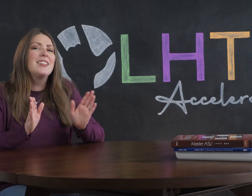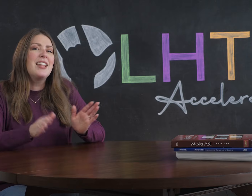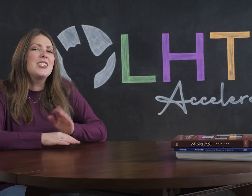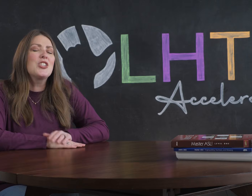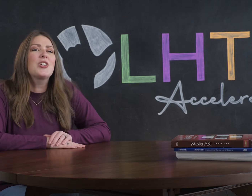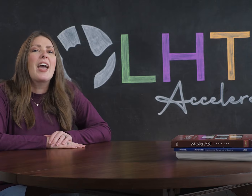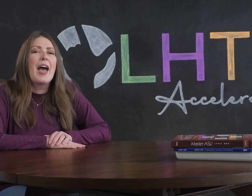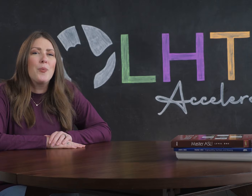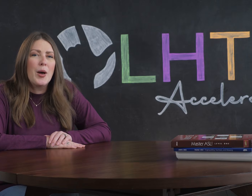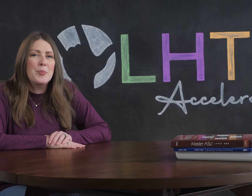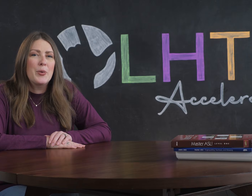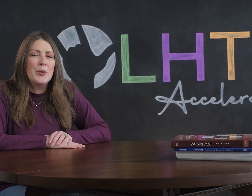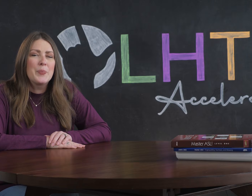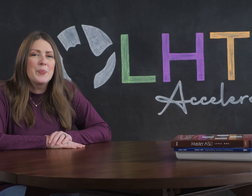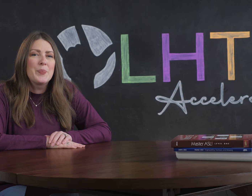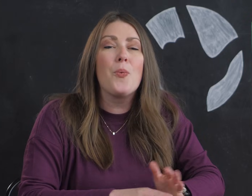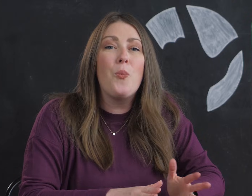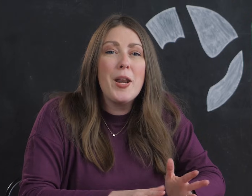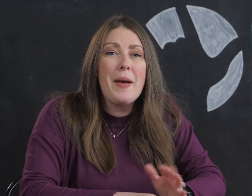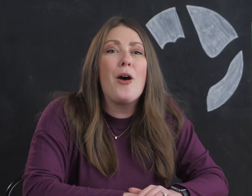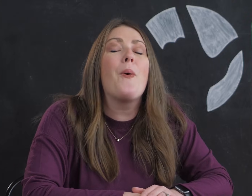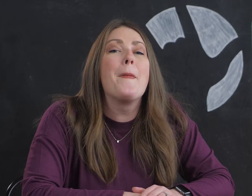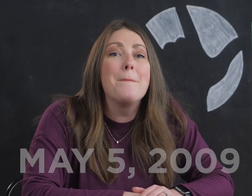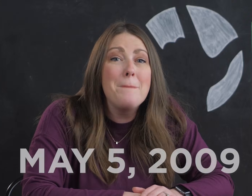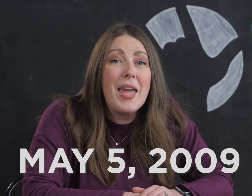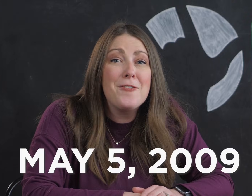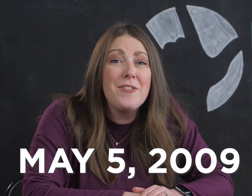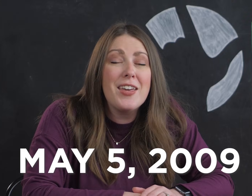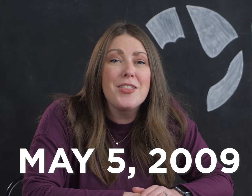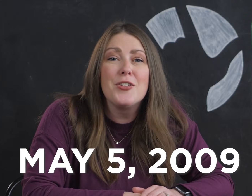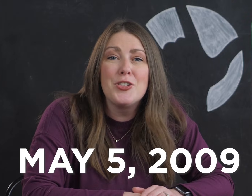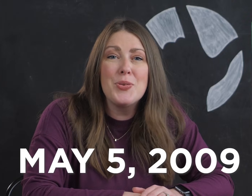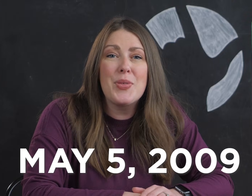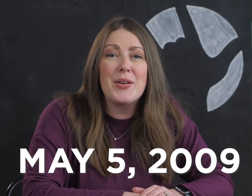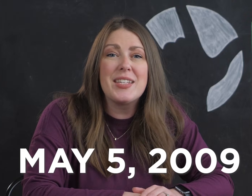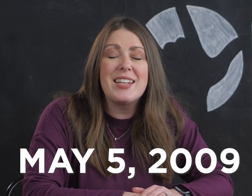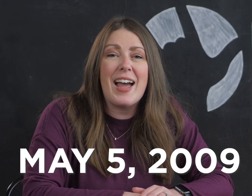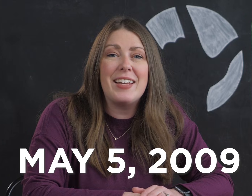Let's look at one more. What about May 5th, 2009?